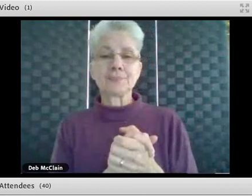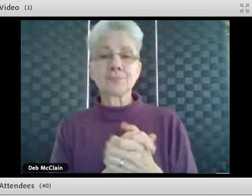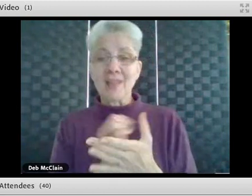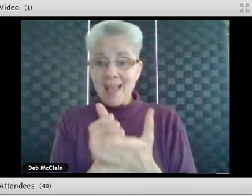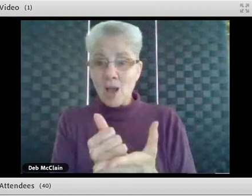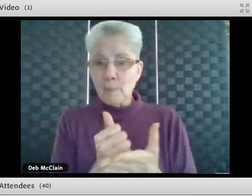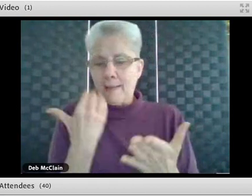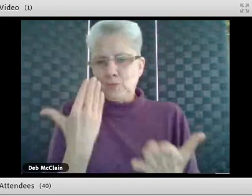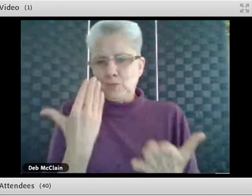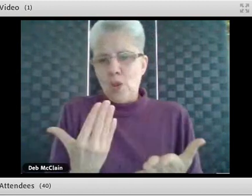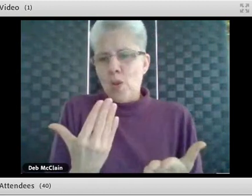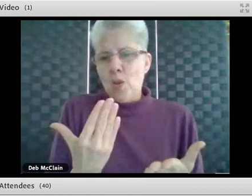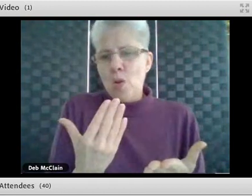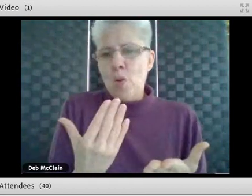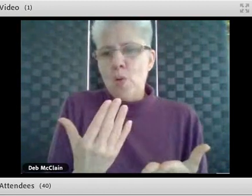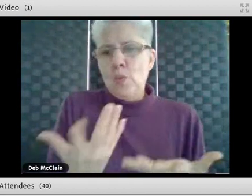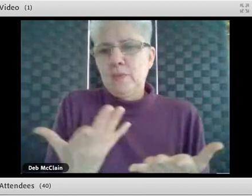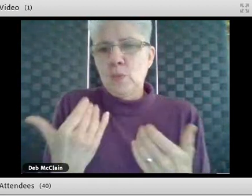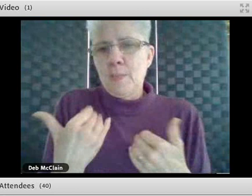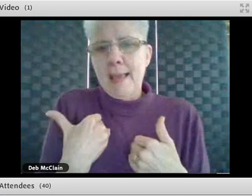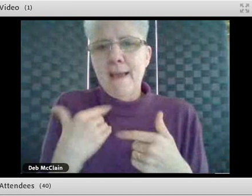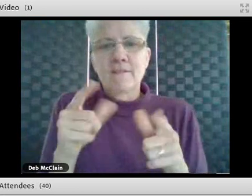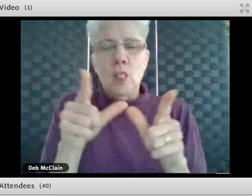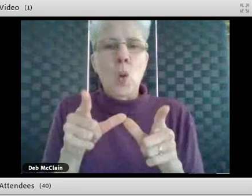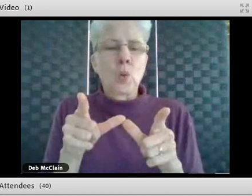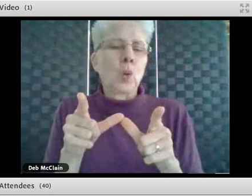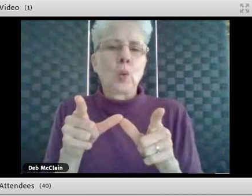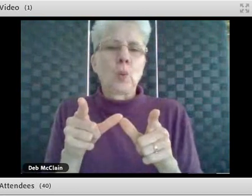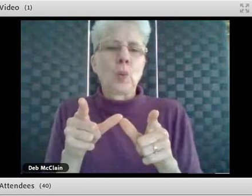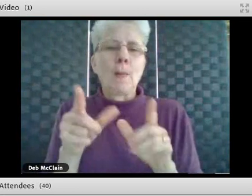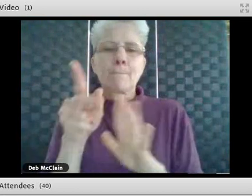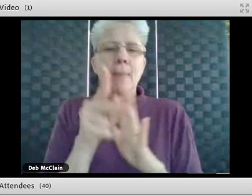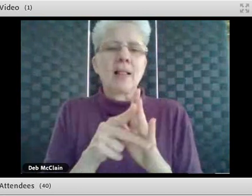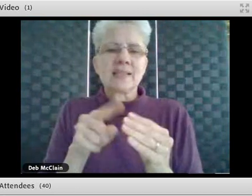I mean, you may have a local policy on that, but...